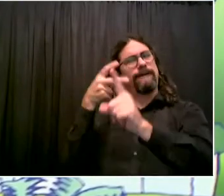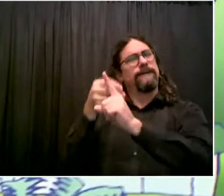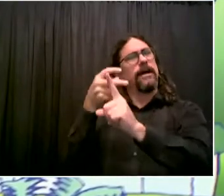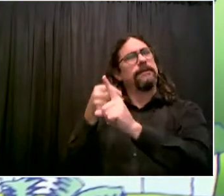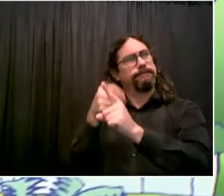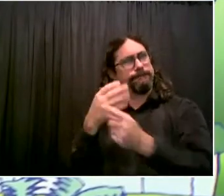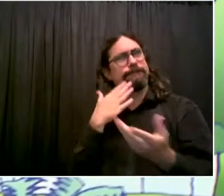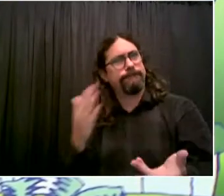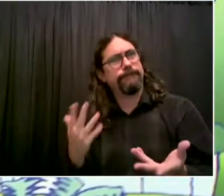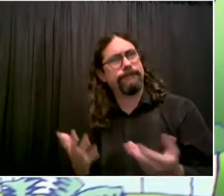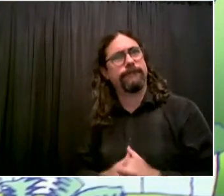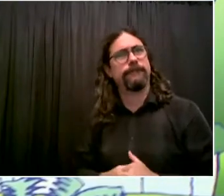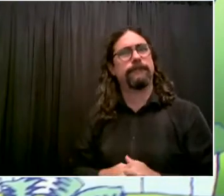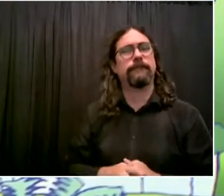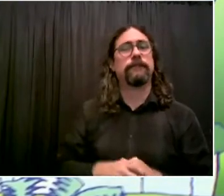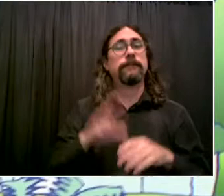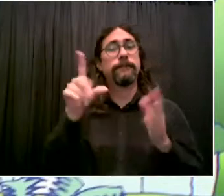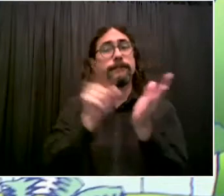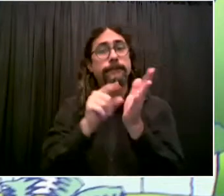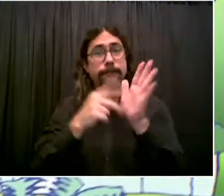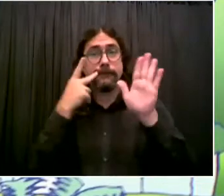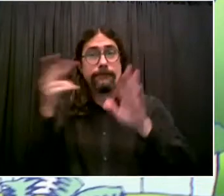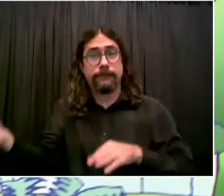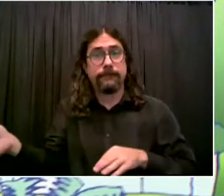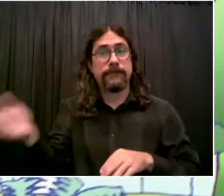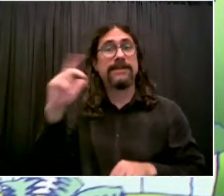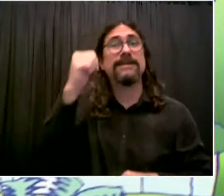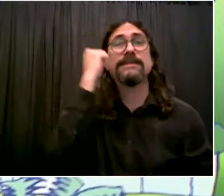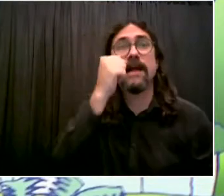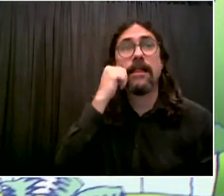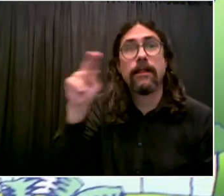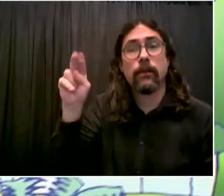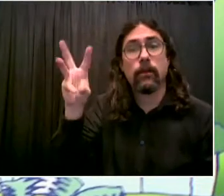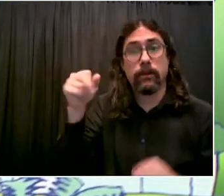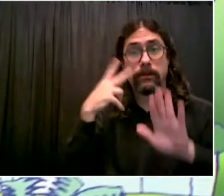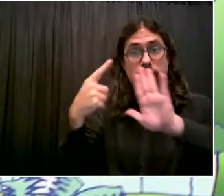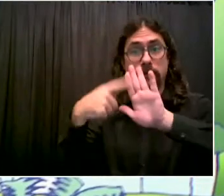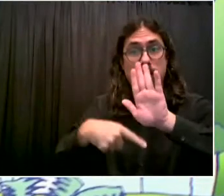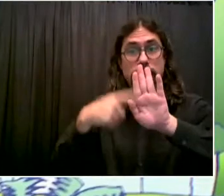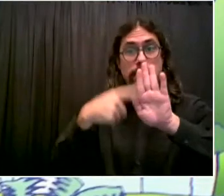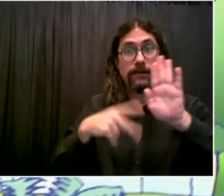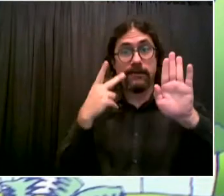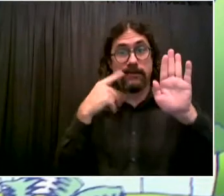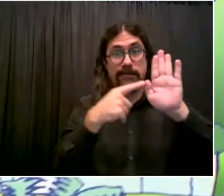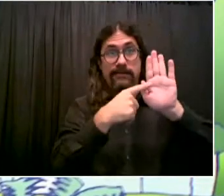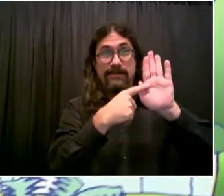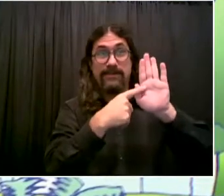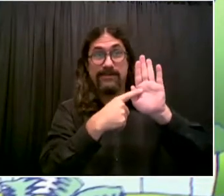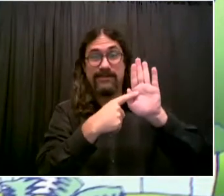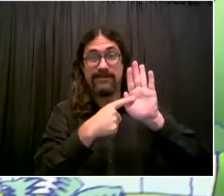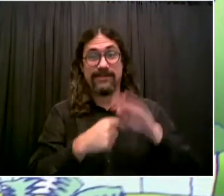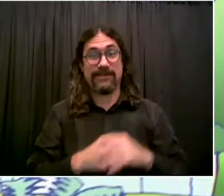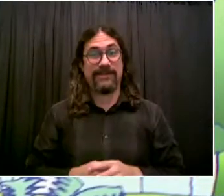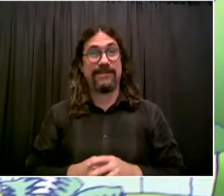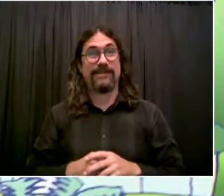PVARITE AND PUBLIC SECTOR, EVERYONE WHO IS MOVING TO ENSURE THE FOCUS VACCINATED. E VERY BIT HELPS. ALSO WANT TO SAY A SPECIAL THANK YOU TO THE DAILY NEWS FOR THIS ARTISTIC WORK THAT THEY PUT